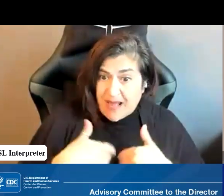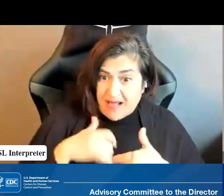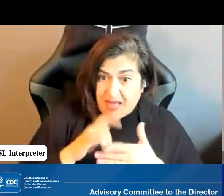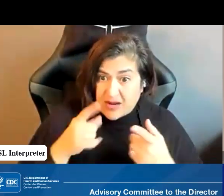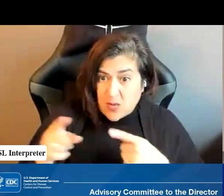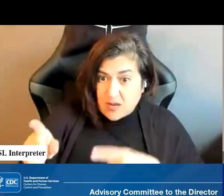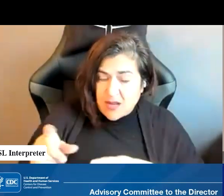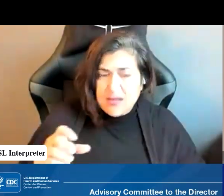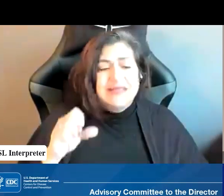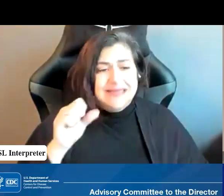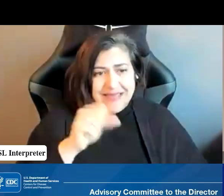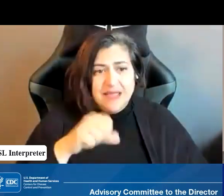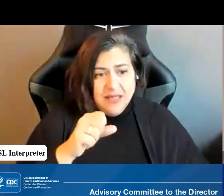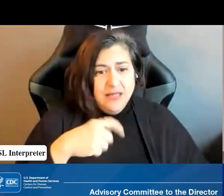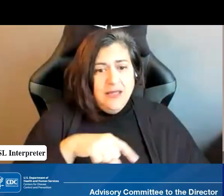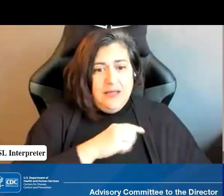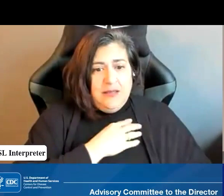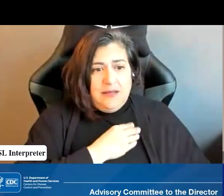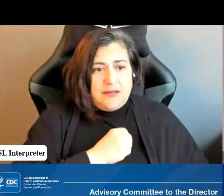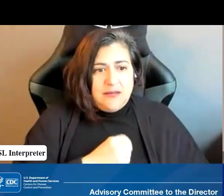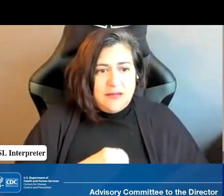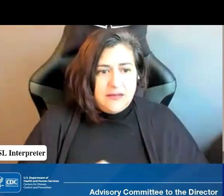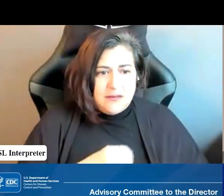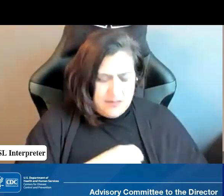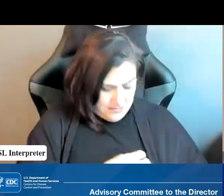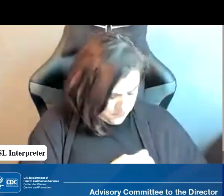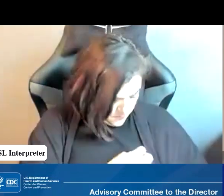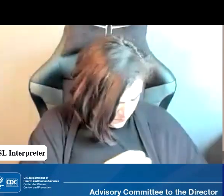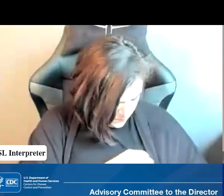Yeah. So I said earlier and we work closely with Jen Layden's shop,